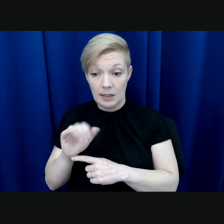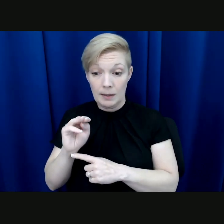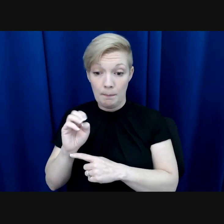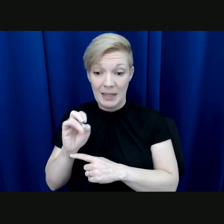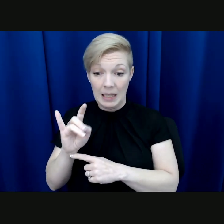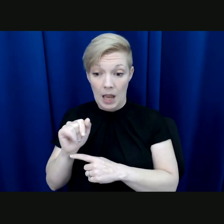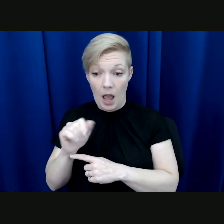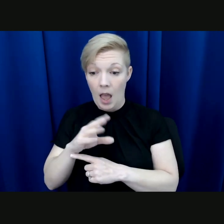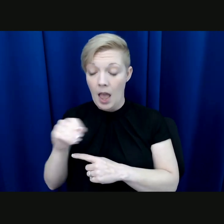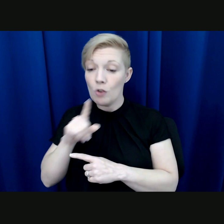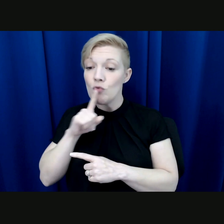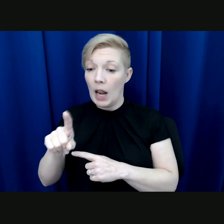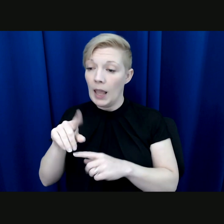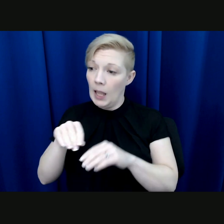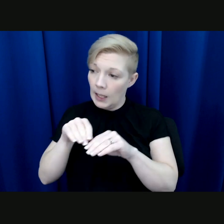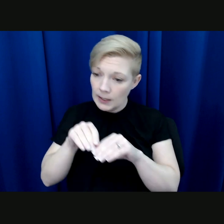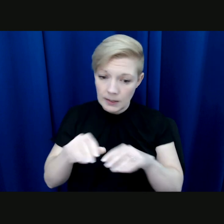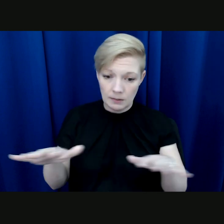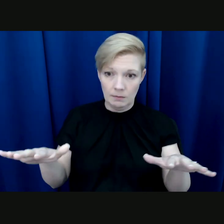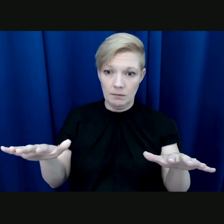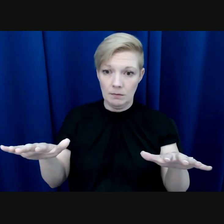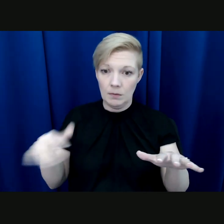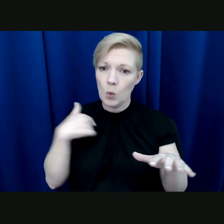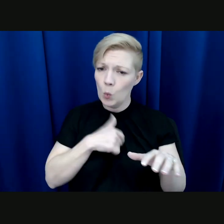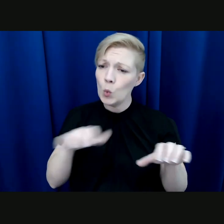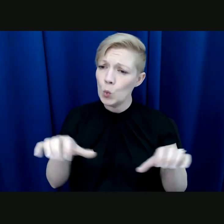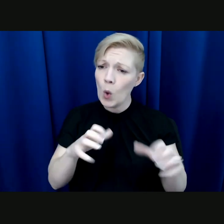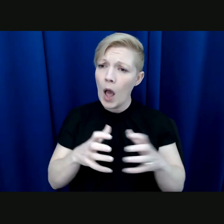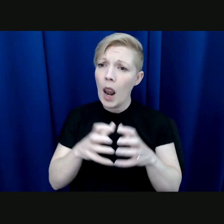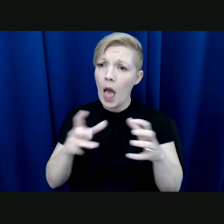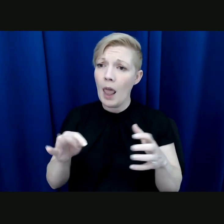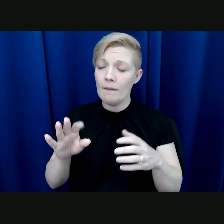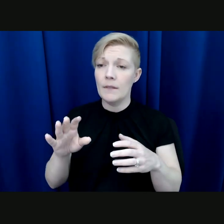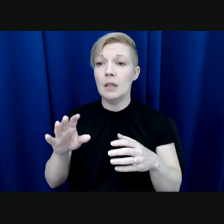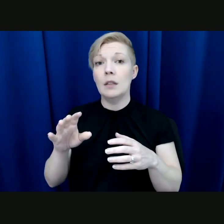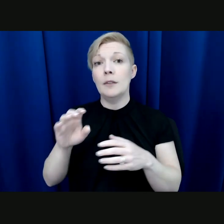But we also do a lot of enterprise reporting for social media.